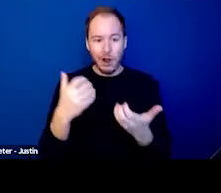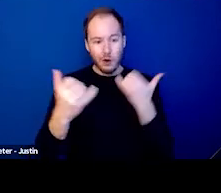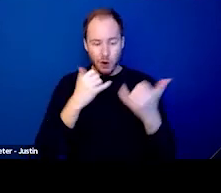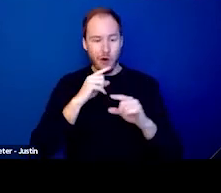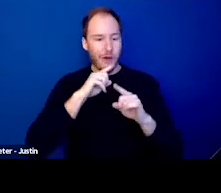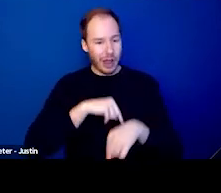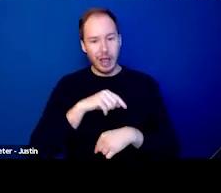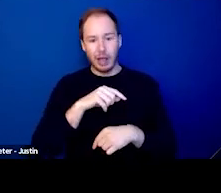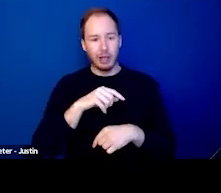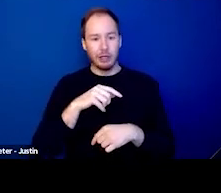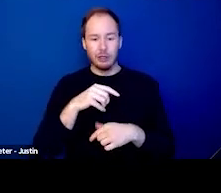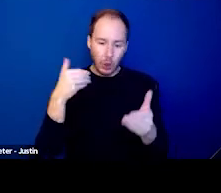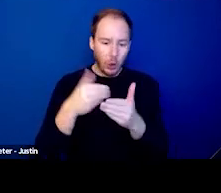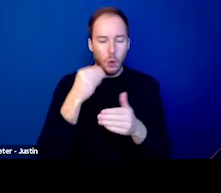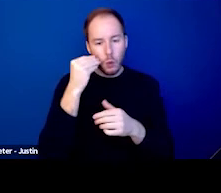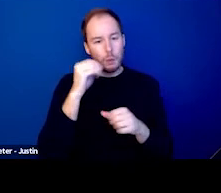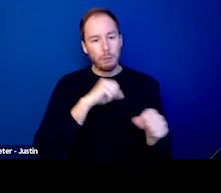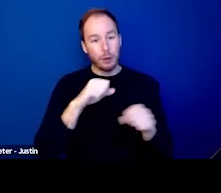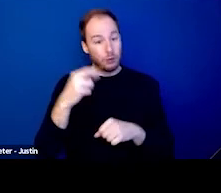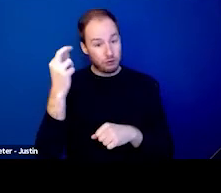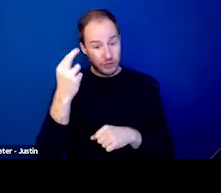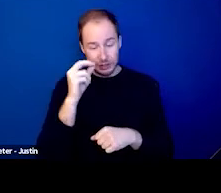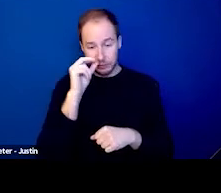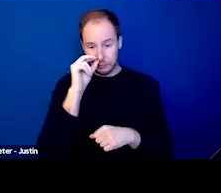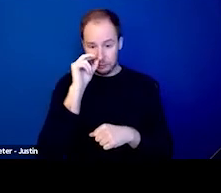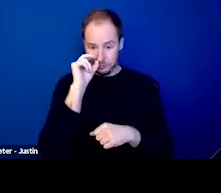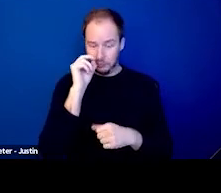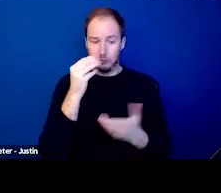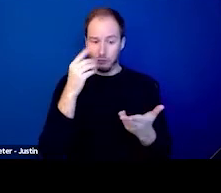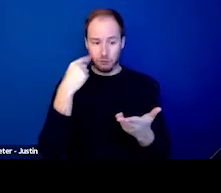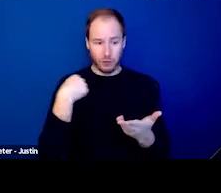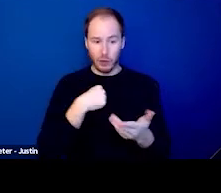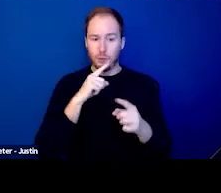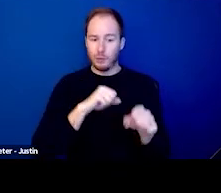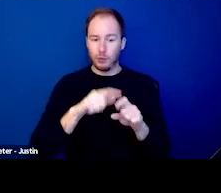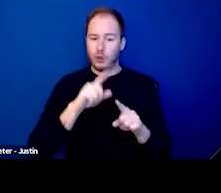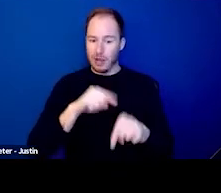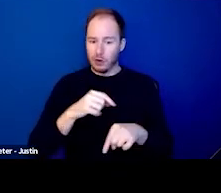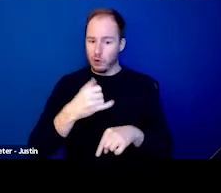as close to home as possible. And the reason why it's good for us to be able to answer these calls this close to home